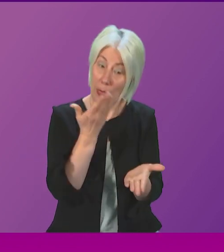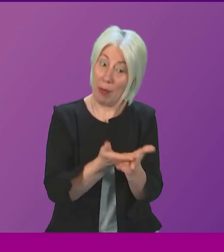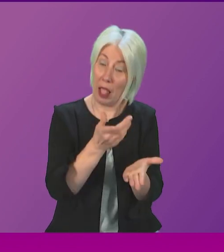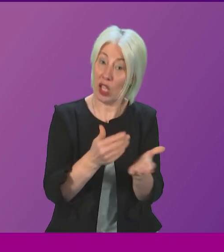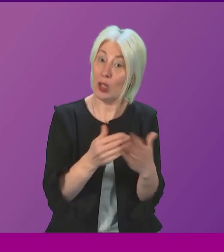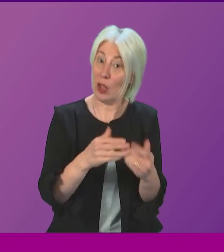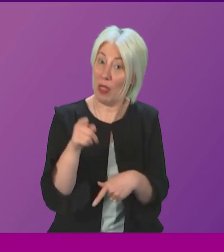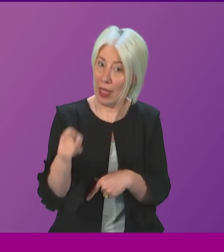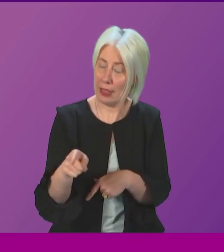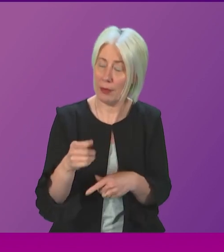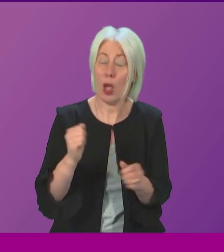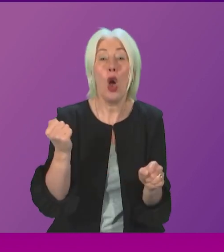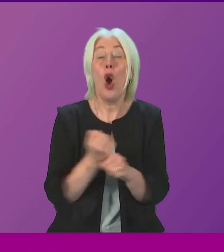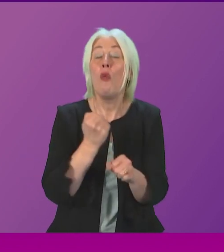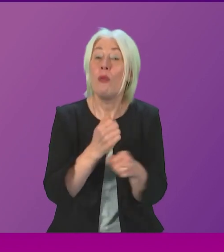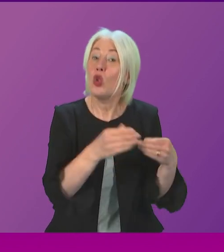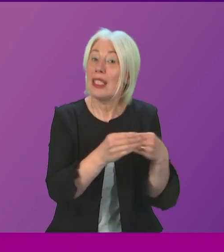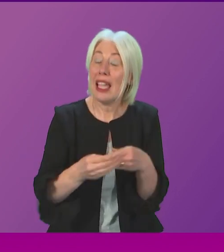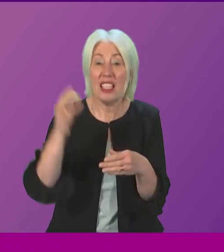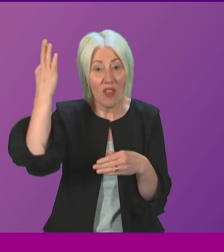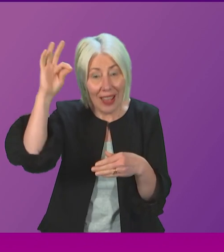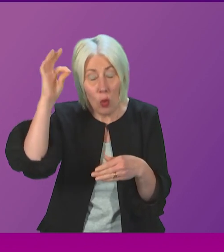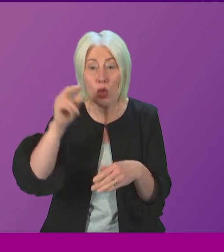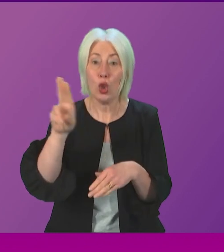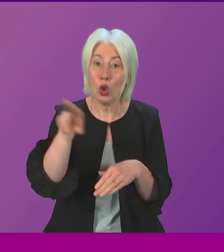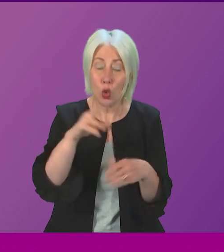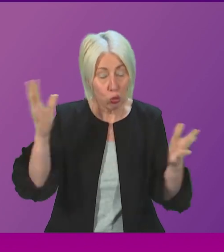We have produced guidance for local authorities and schools to promote positive relationships